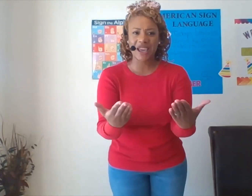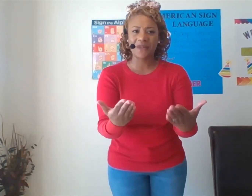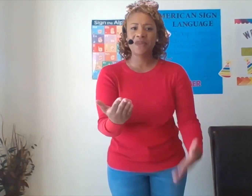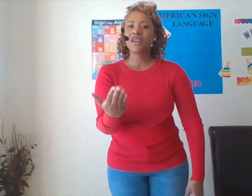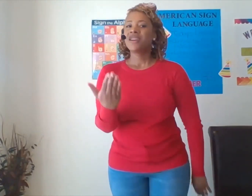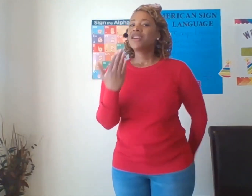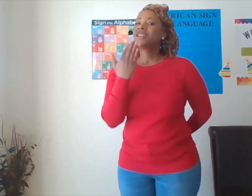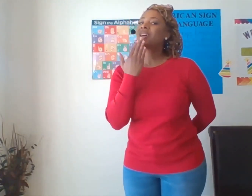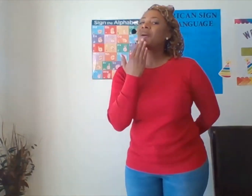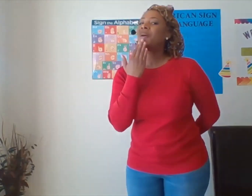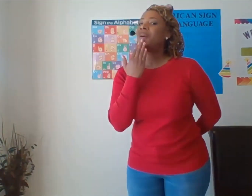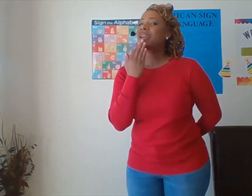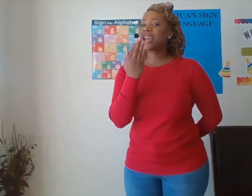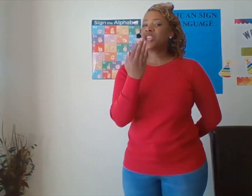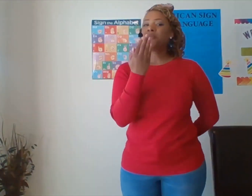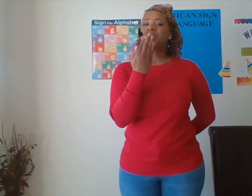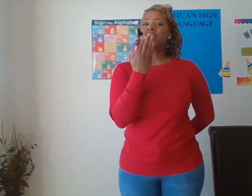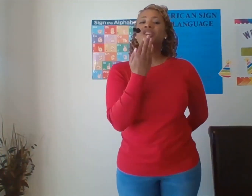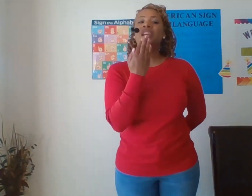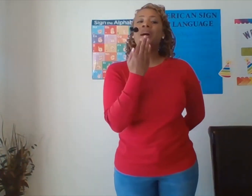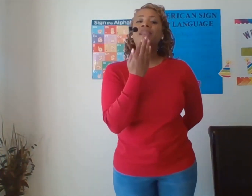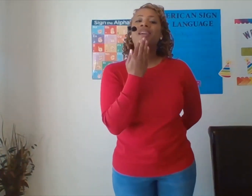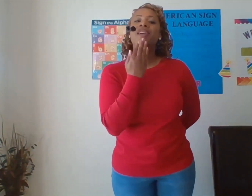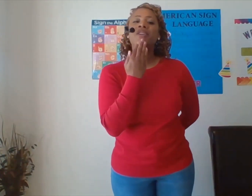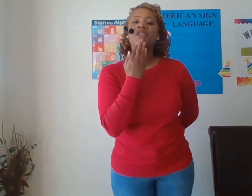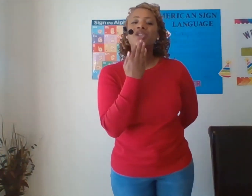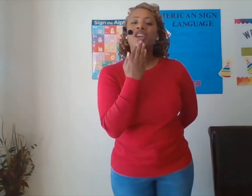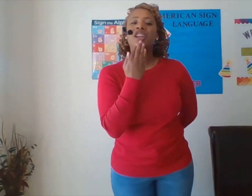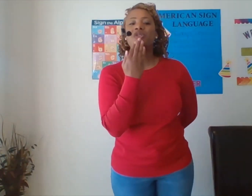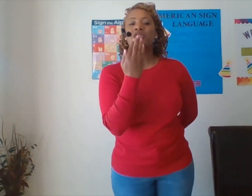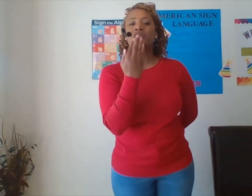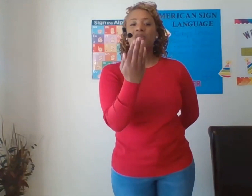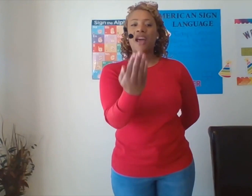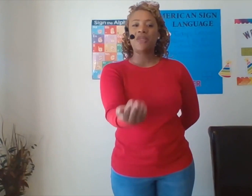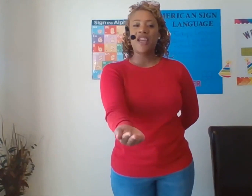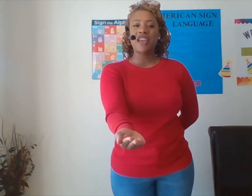so again you place your dominant hand on your chiny you just move it out thank